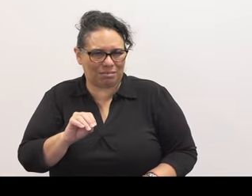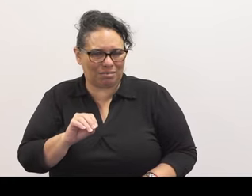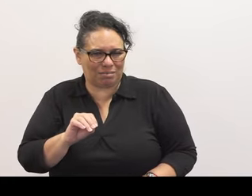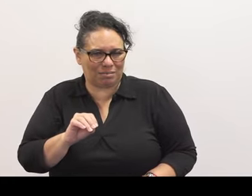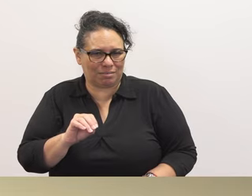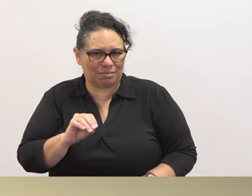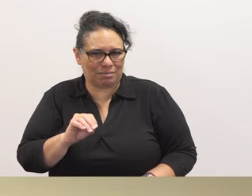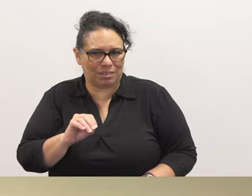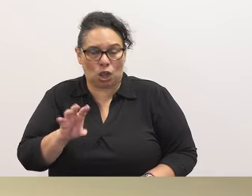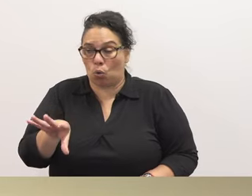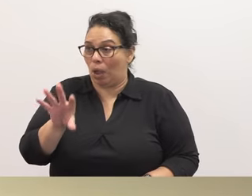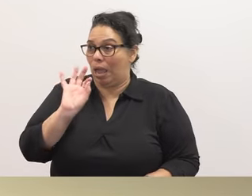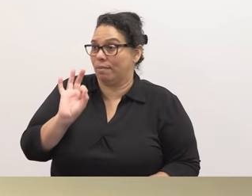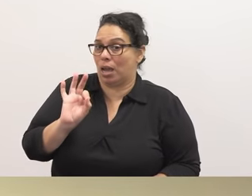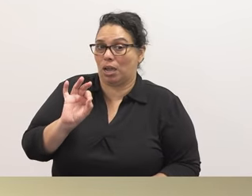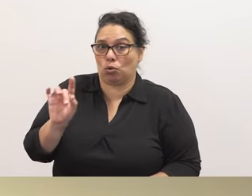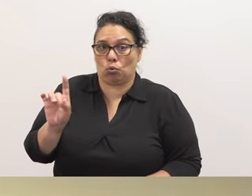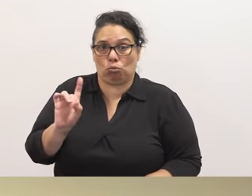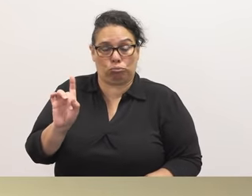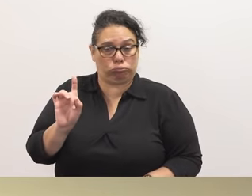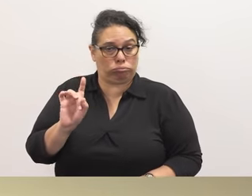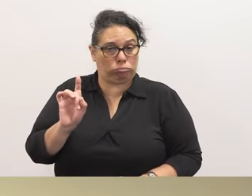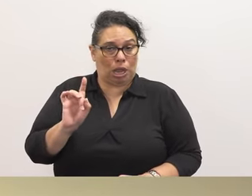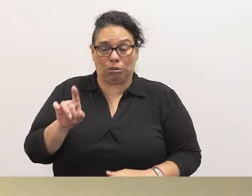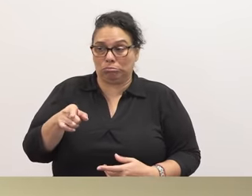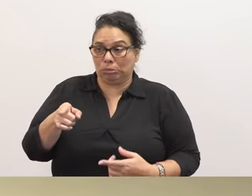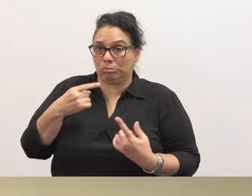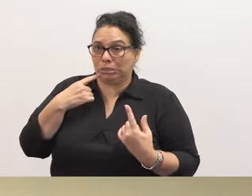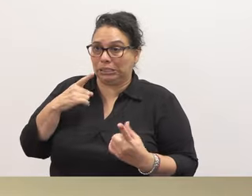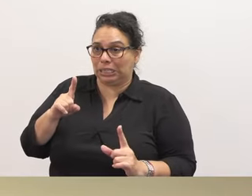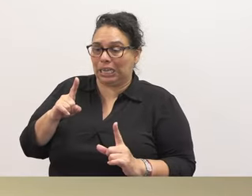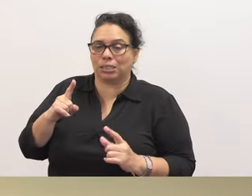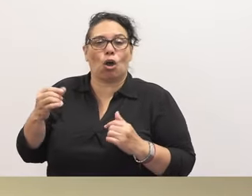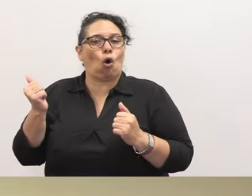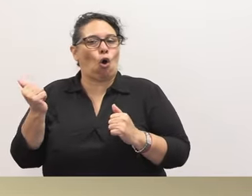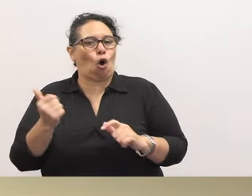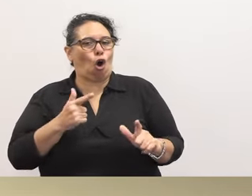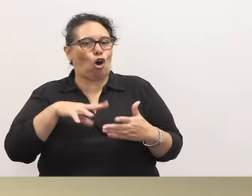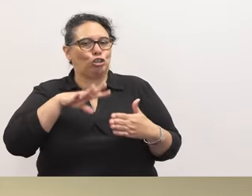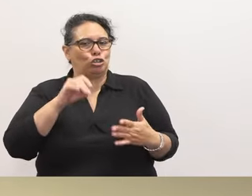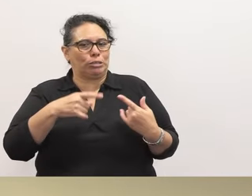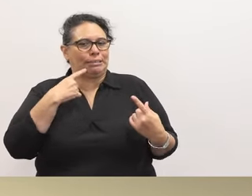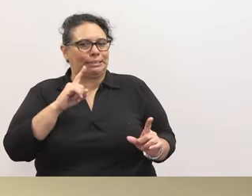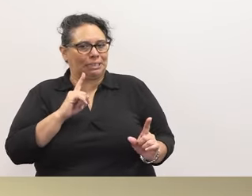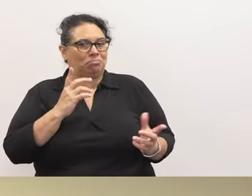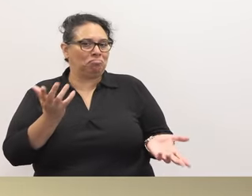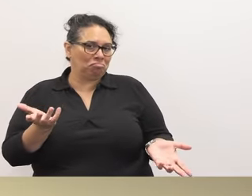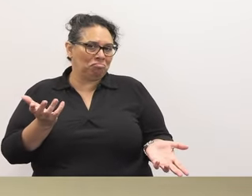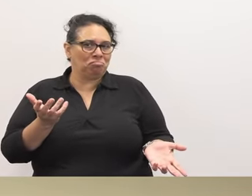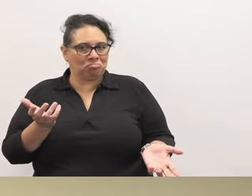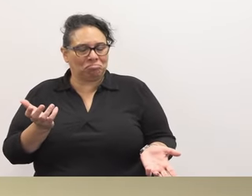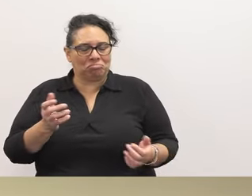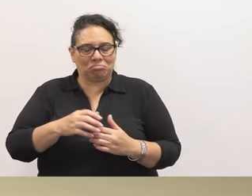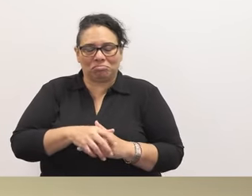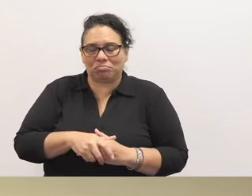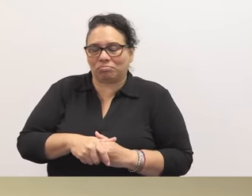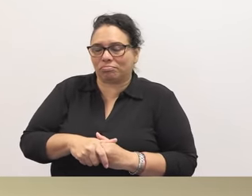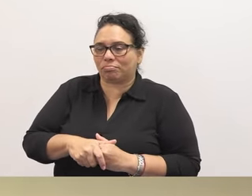we found that wherever African American males were succeeding, the rest of our students were succeeding. Wherever they were not succeeding, the rest of our students were less likely to be successful.